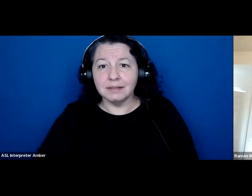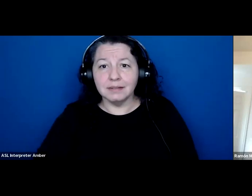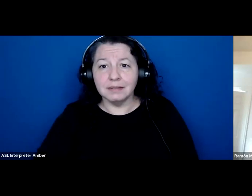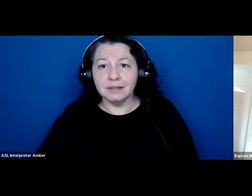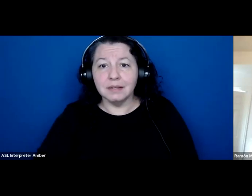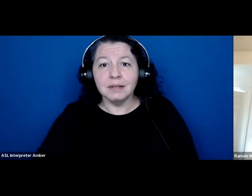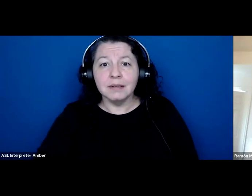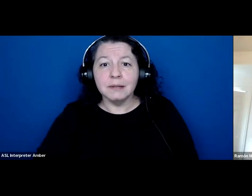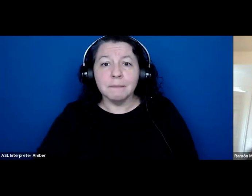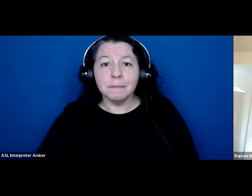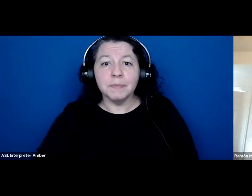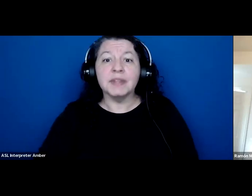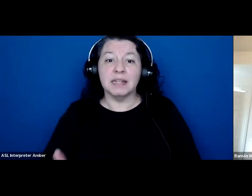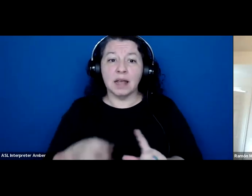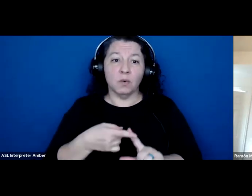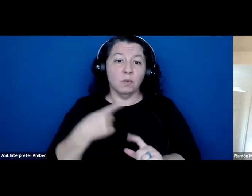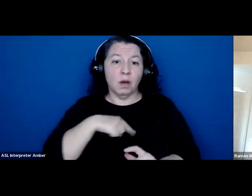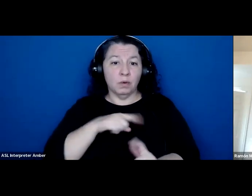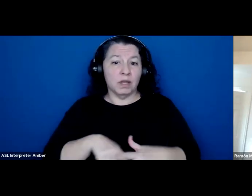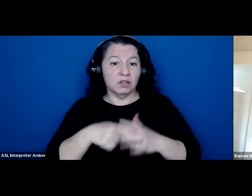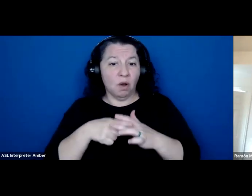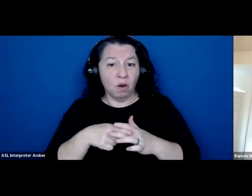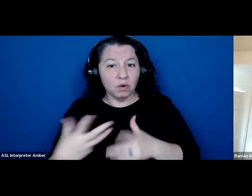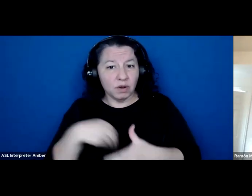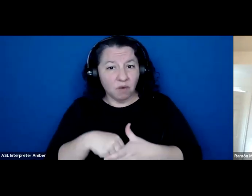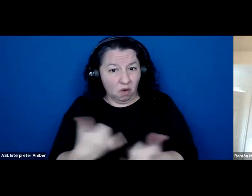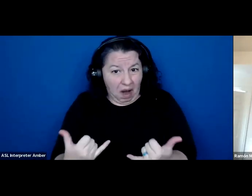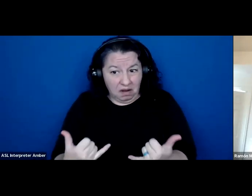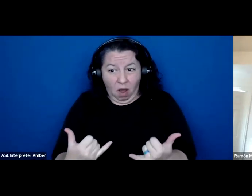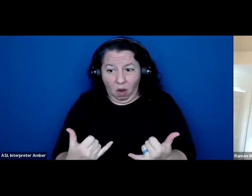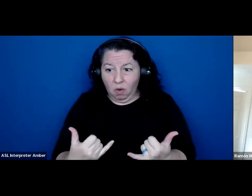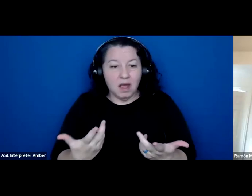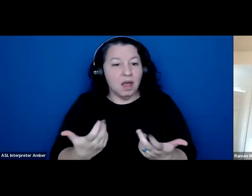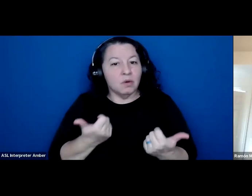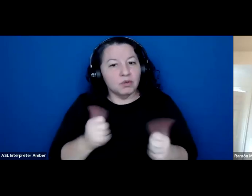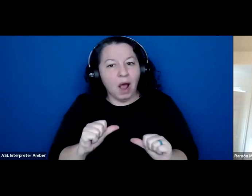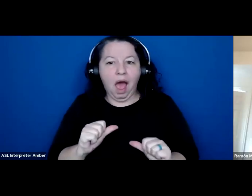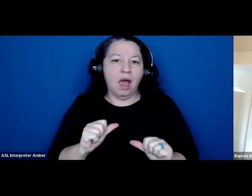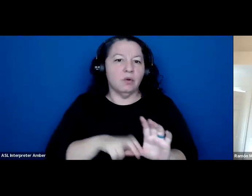as we start to engage now in this moment as the divest from harm, the divest from militarism